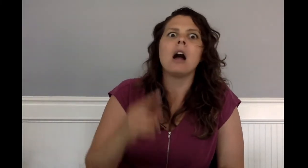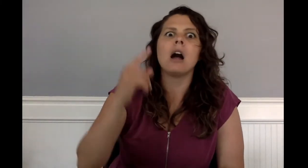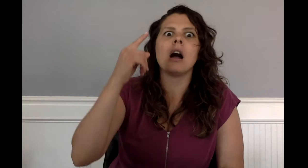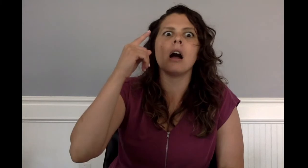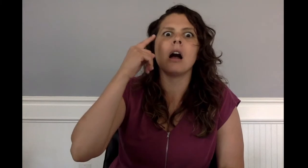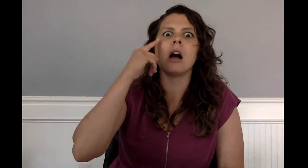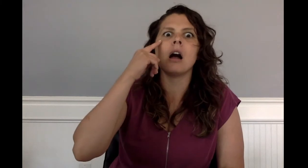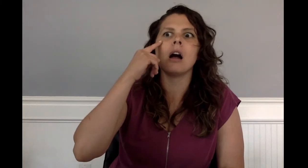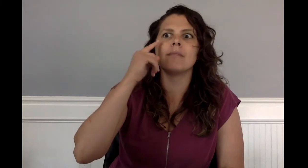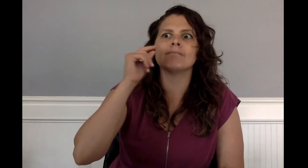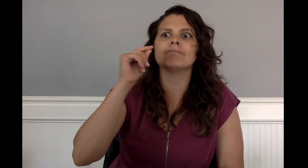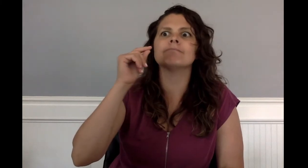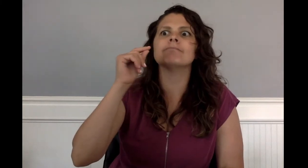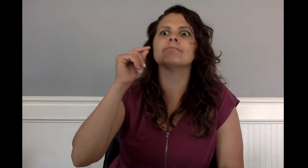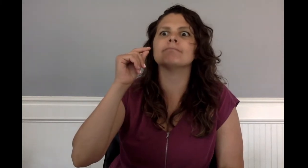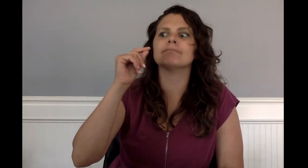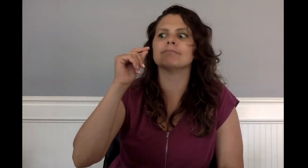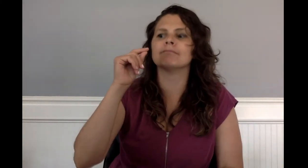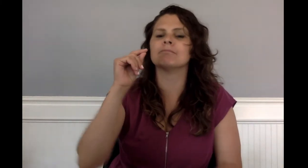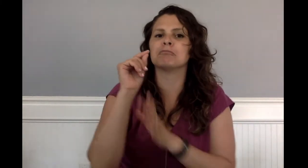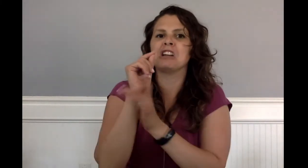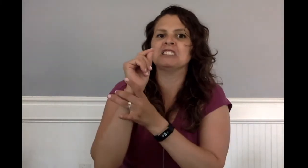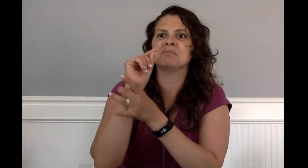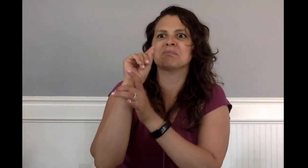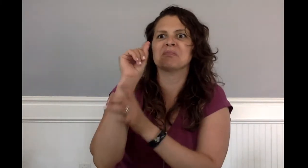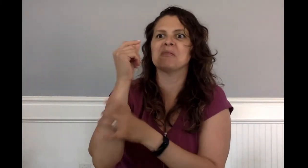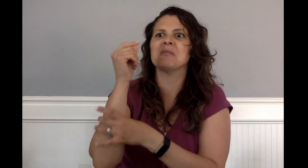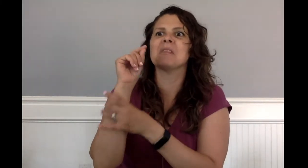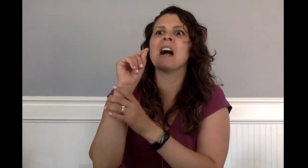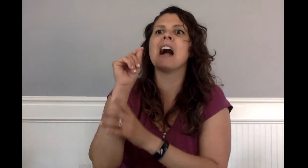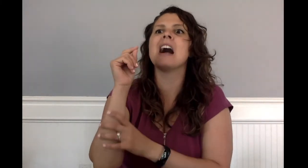Frog paused, pen in the air. Her jeweled bracelet slid down her arm.